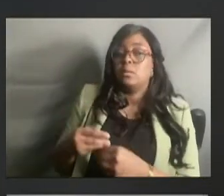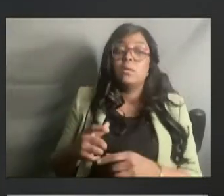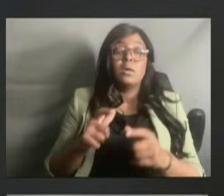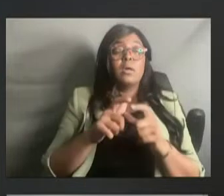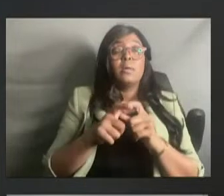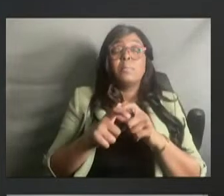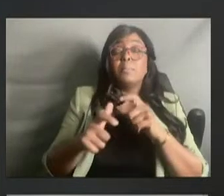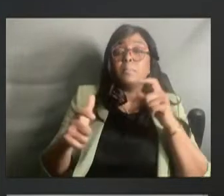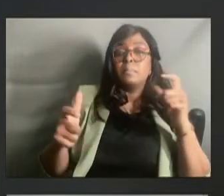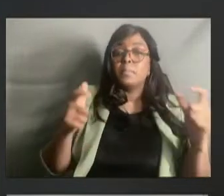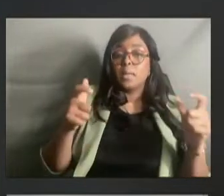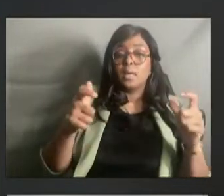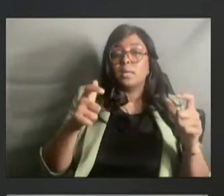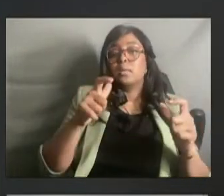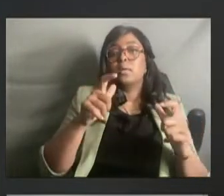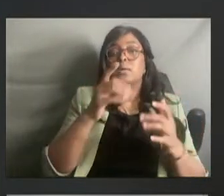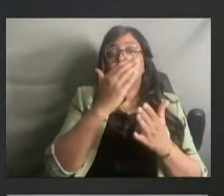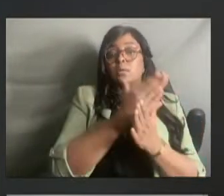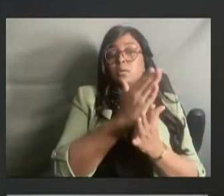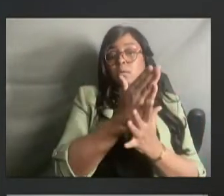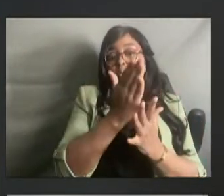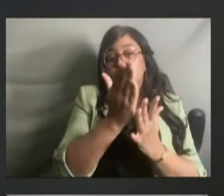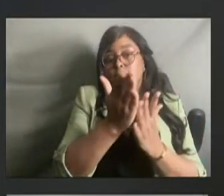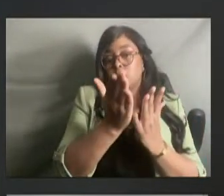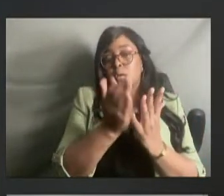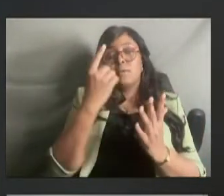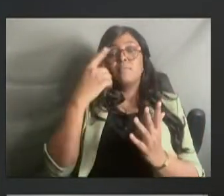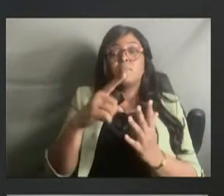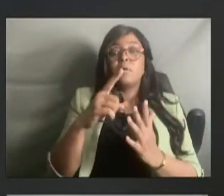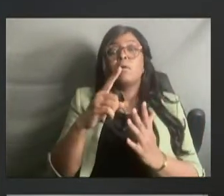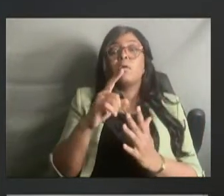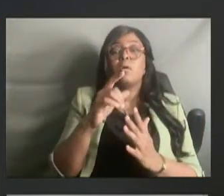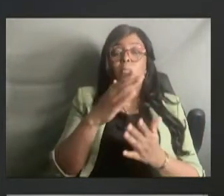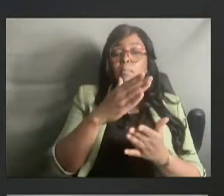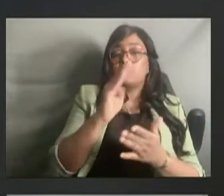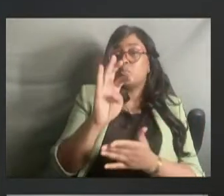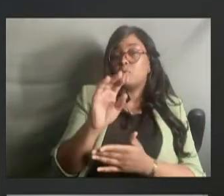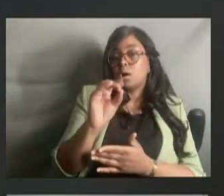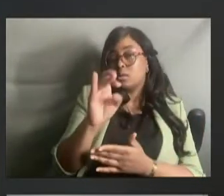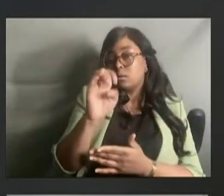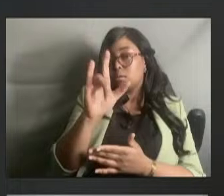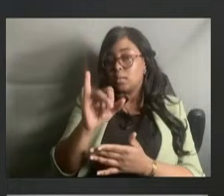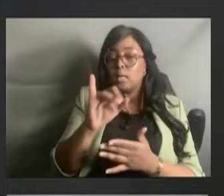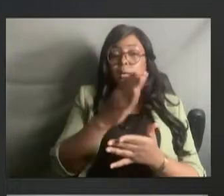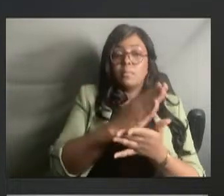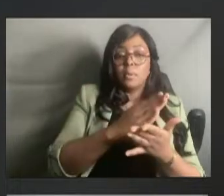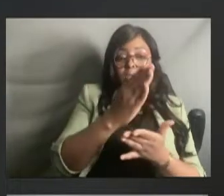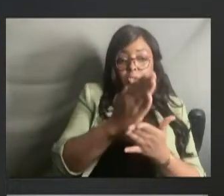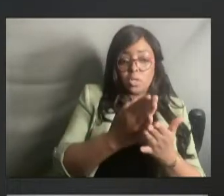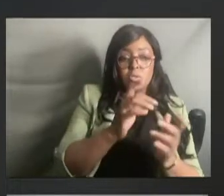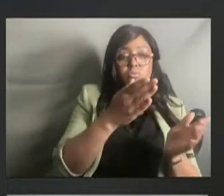Next slide please. The major tenants of our broccoli budget